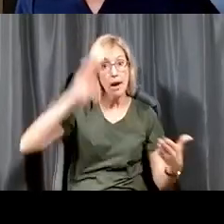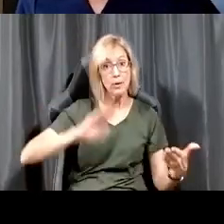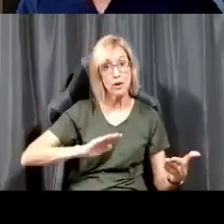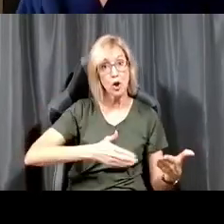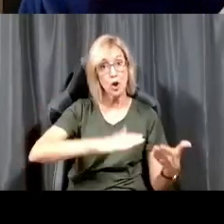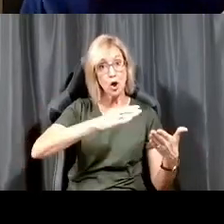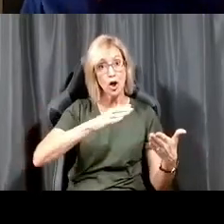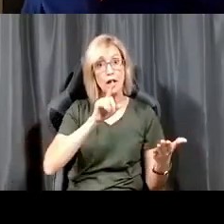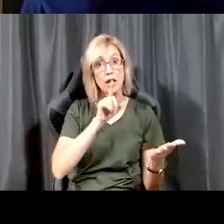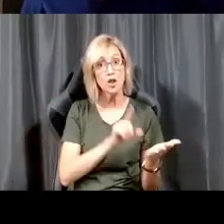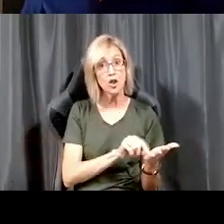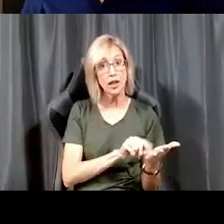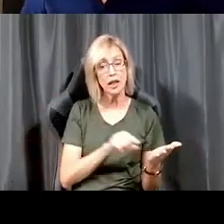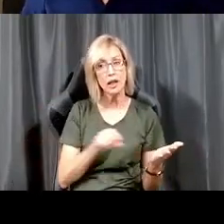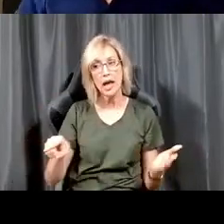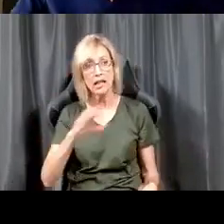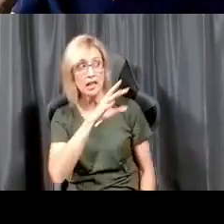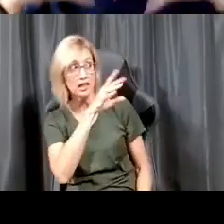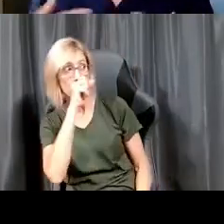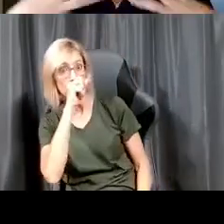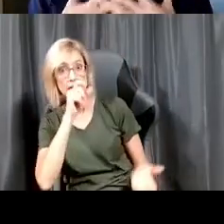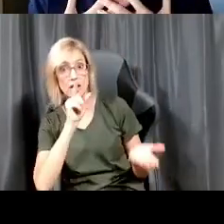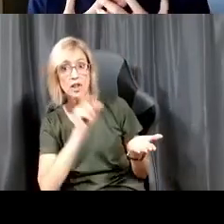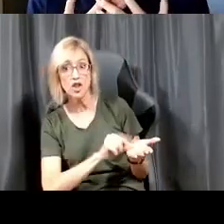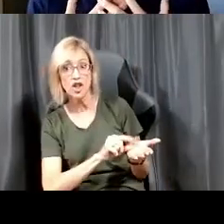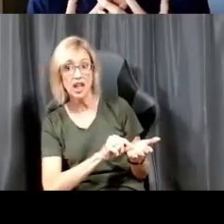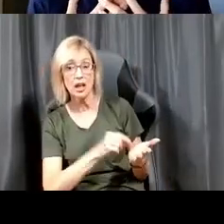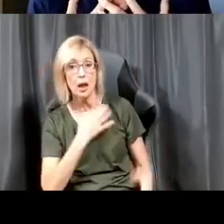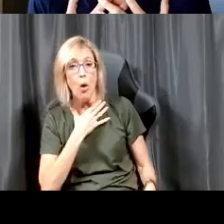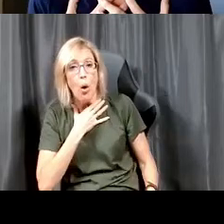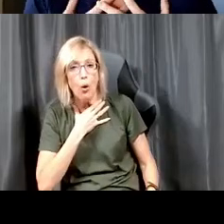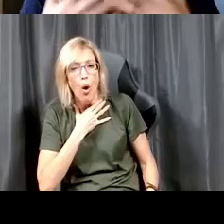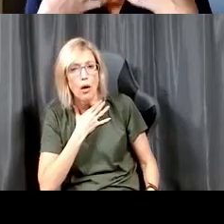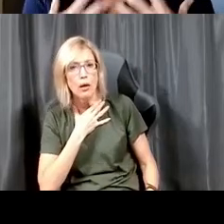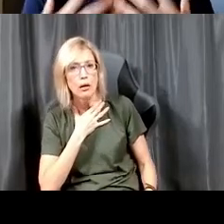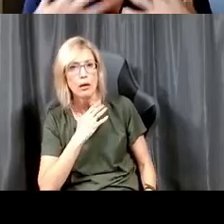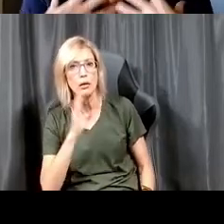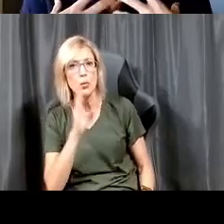I smells the chicken, he will gag. Because he has this